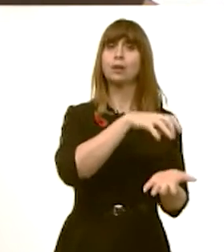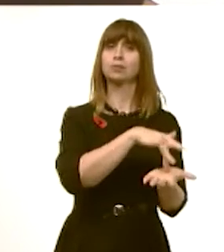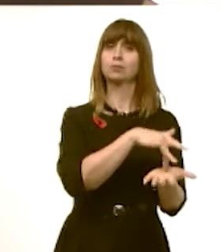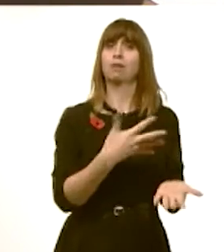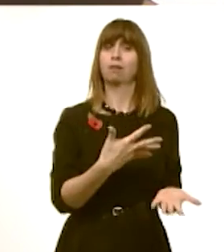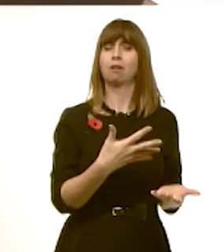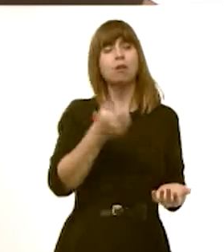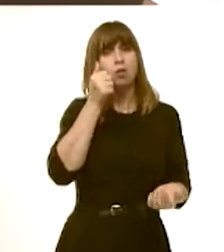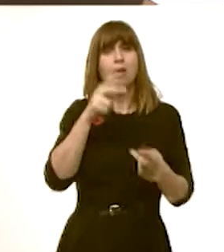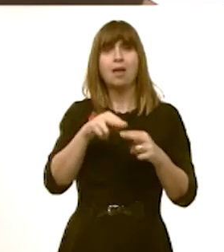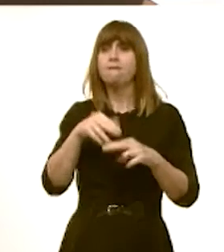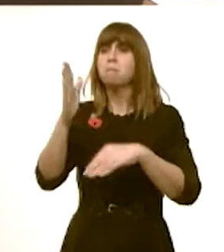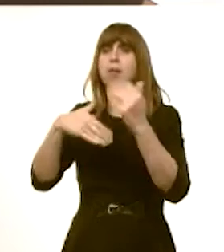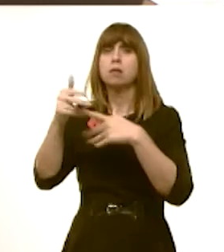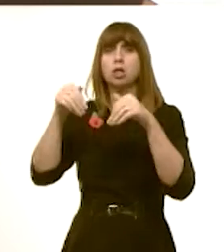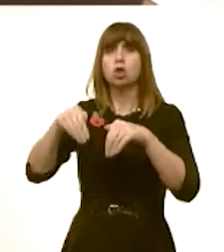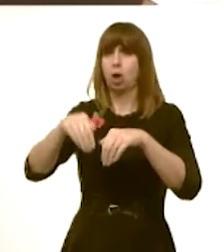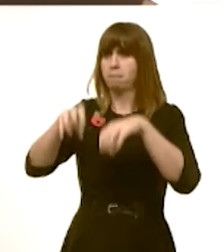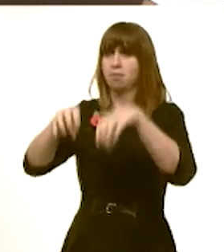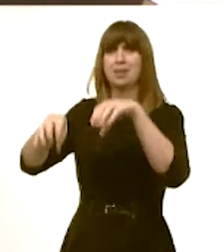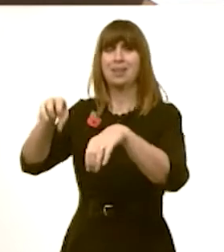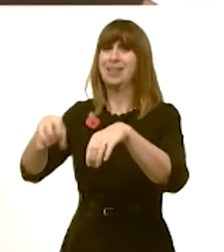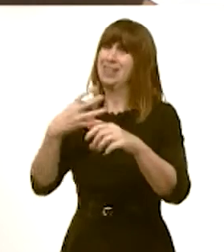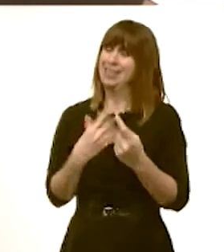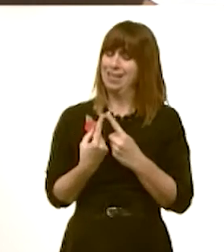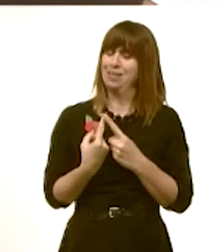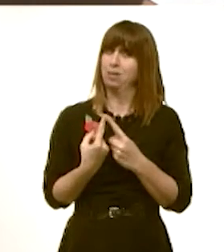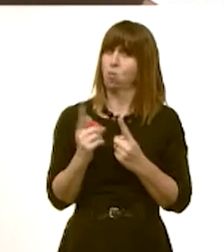to be large-scale developments, they are located as close to city centres as possible, and